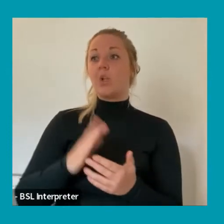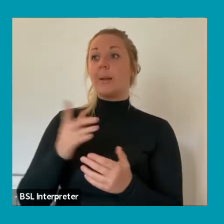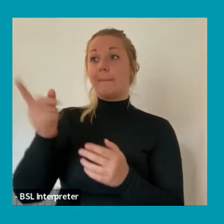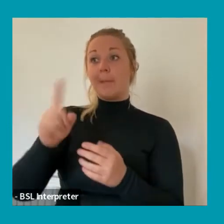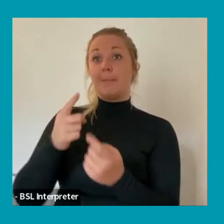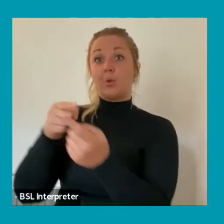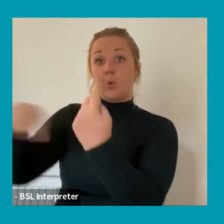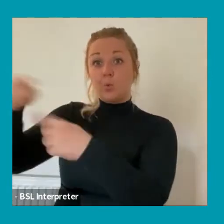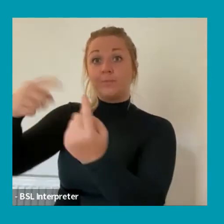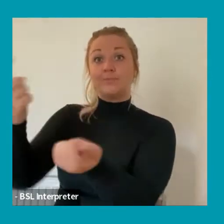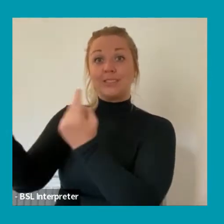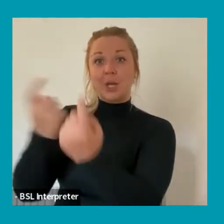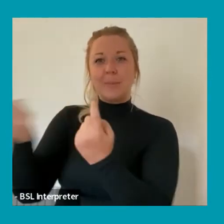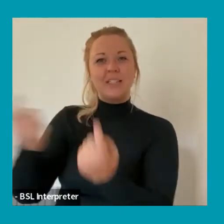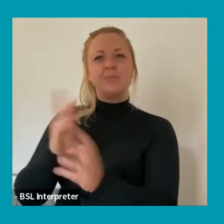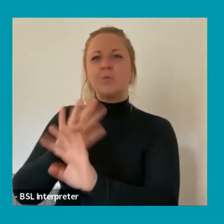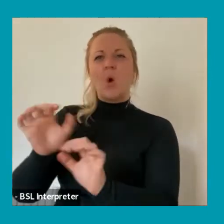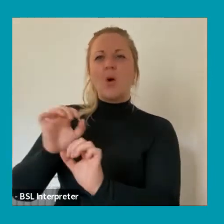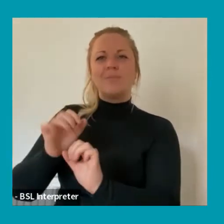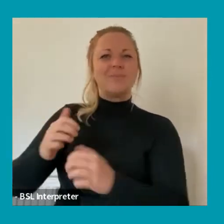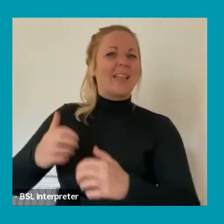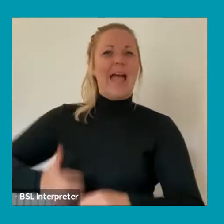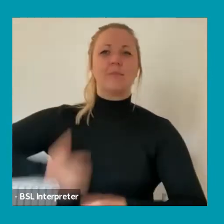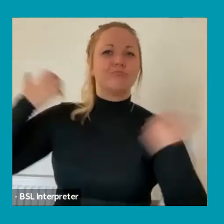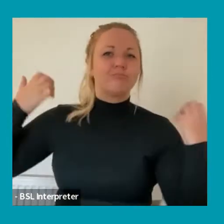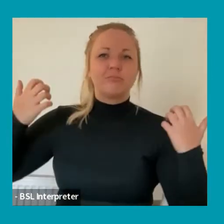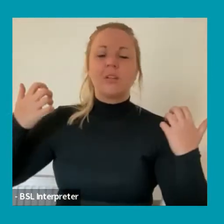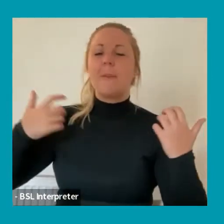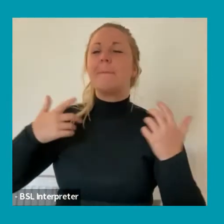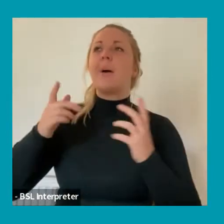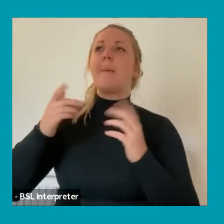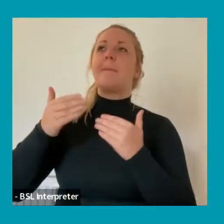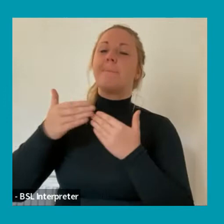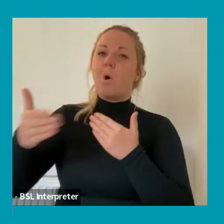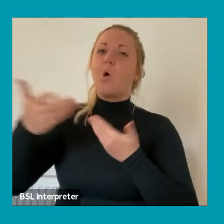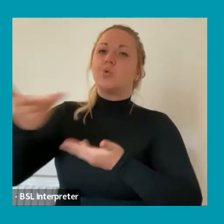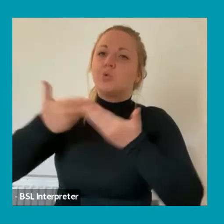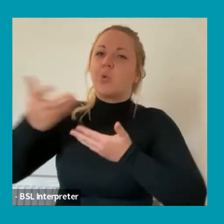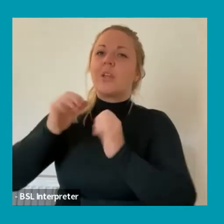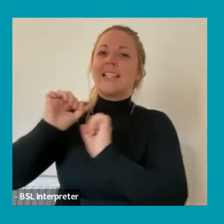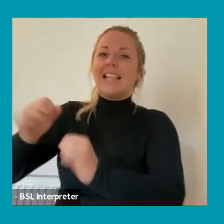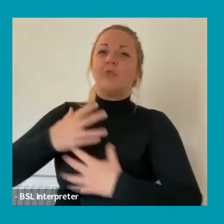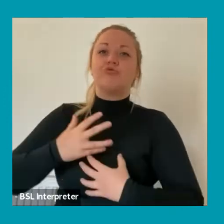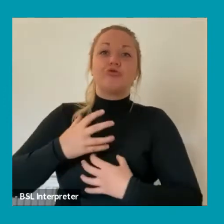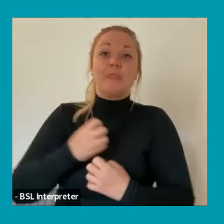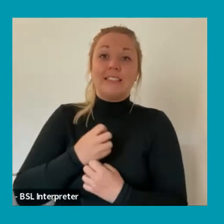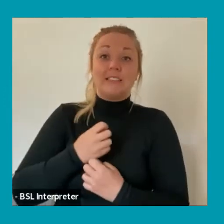Talking about the frustrations they've felt. And I got quite emotional. I wasn't expecting to get e emotion, but I did.